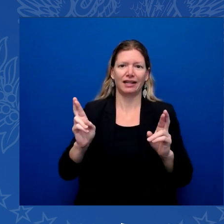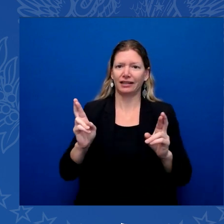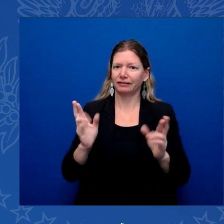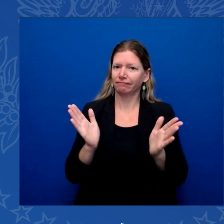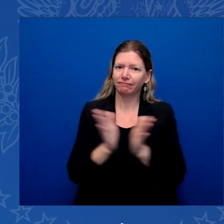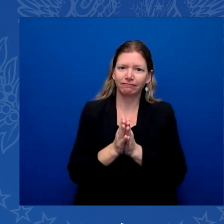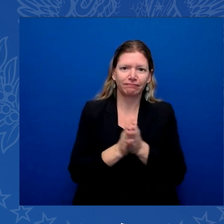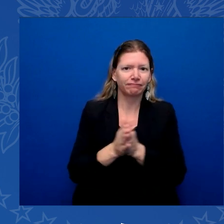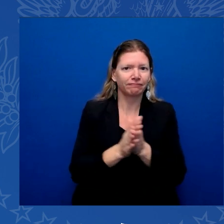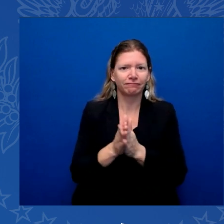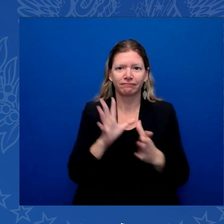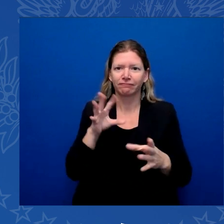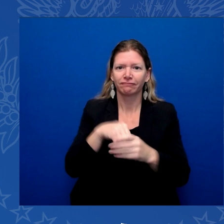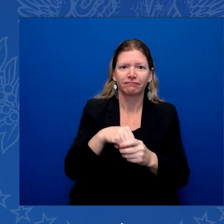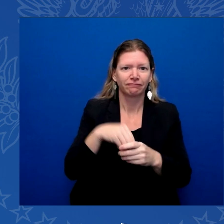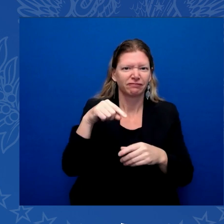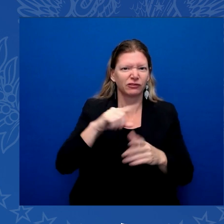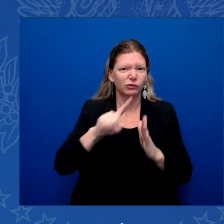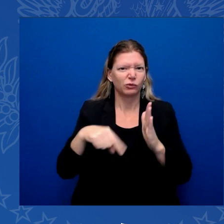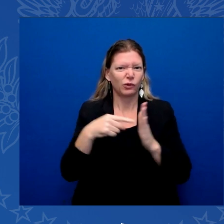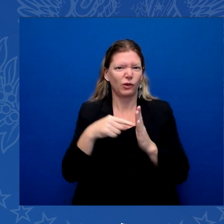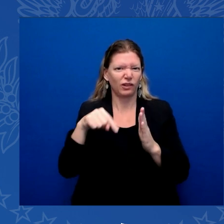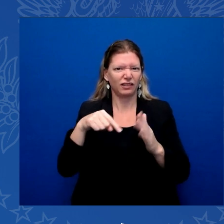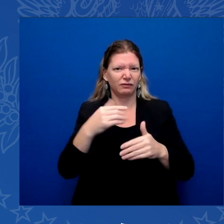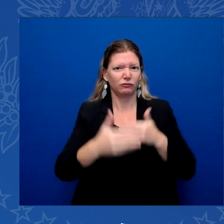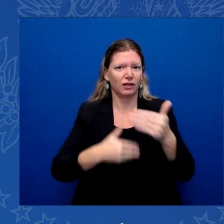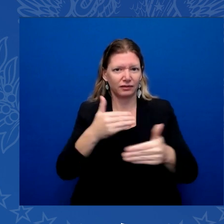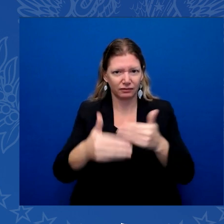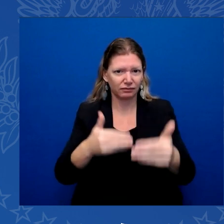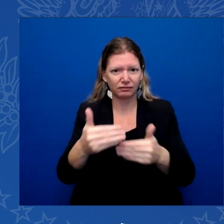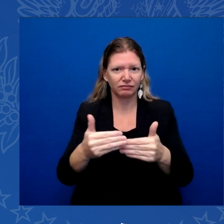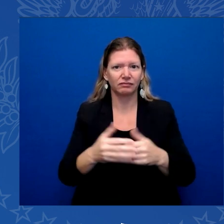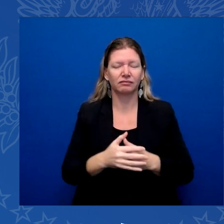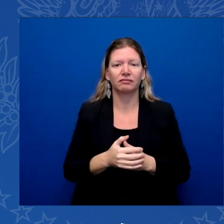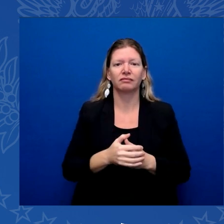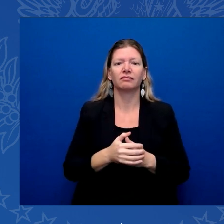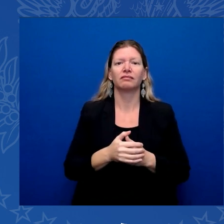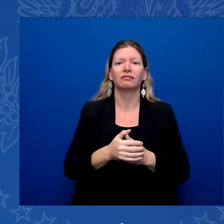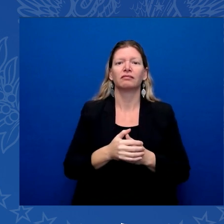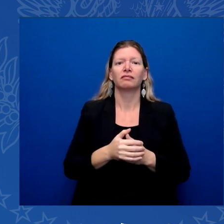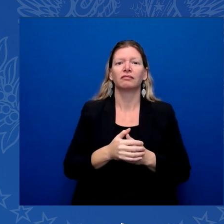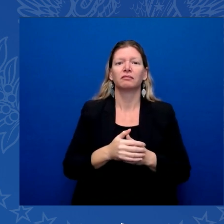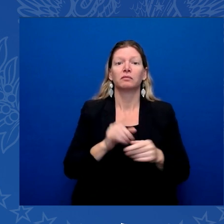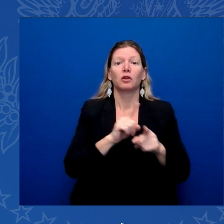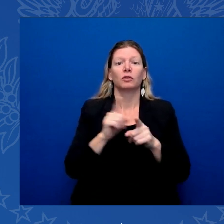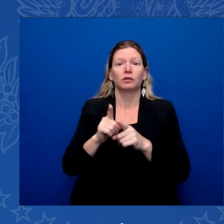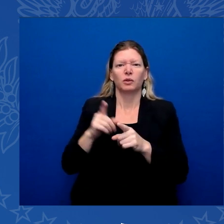Also, through the unique expertise of Italian companies in the maritime and railway sector.